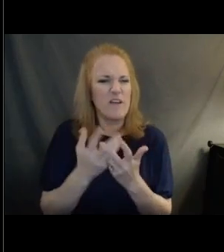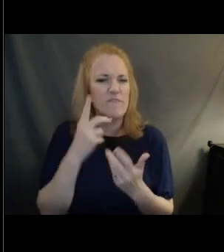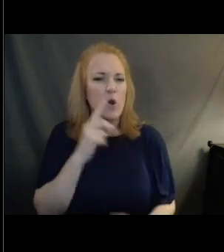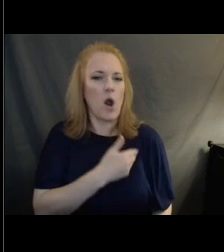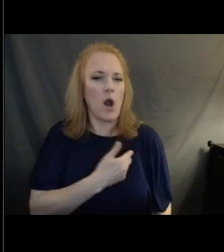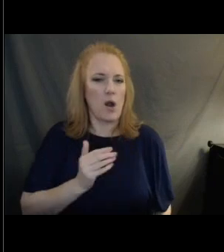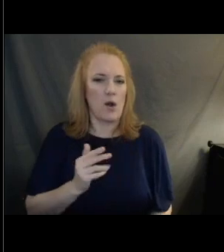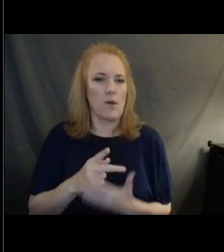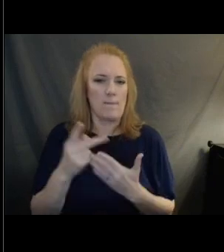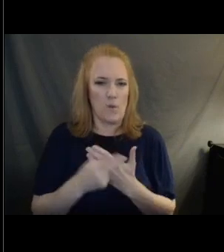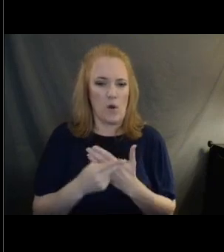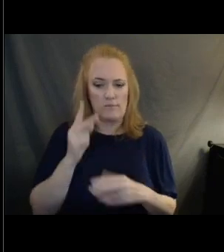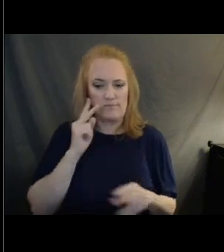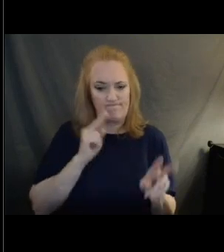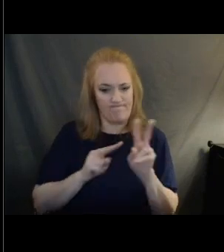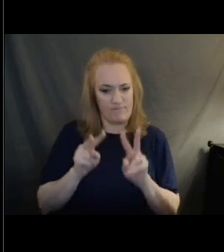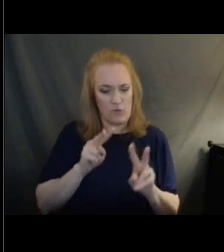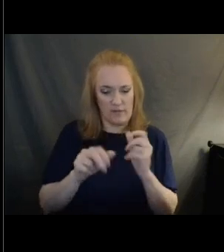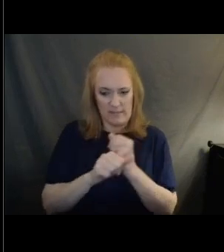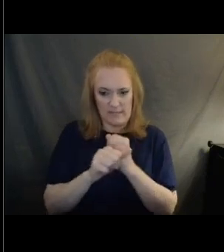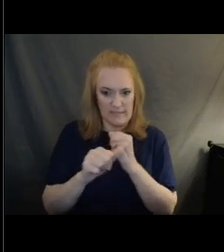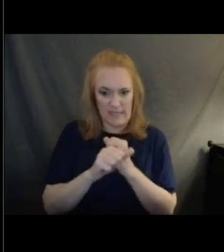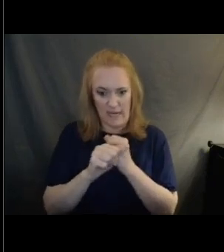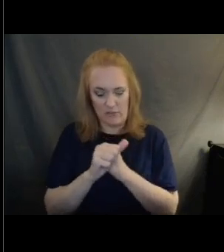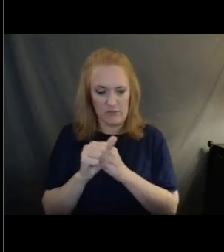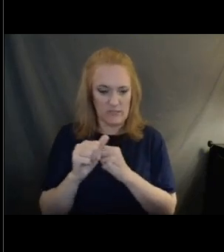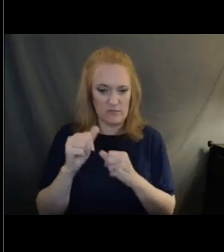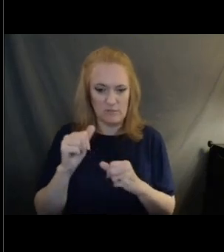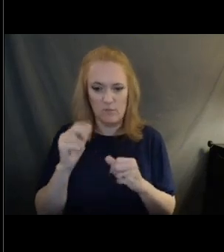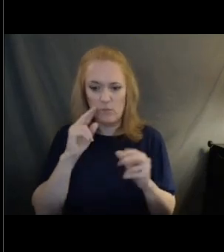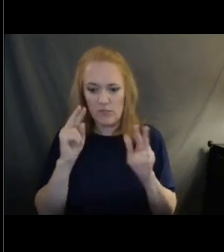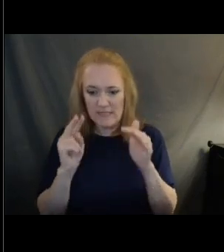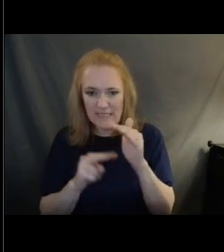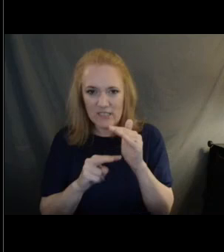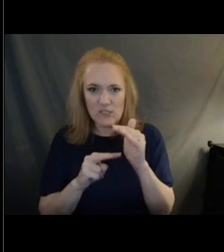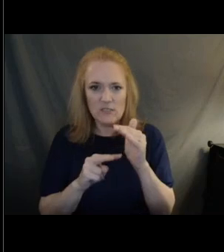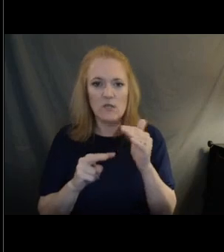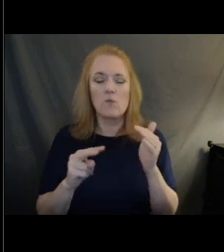us to be looking at this hazards outlook. And it's really a compilation of various weather hazards.